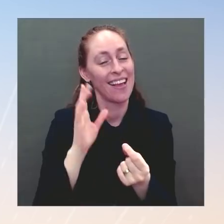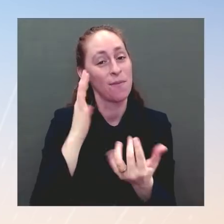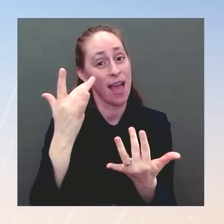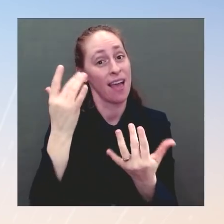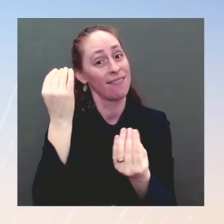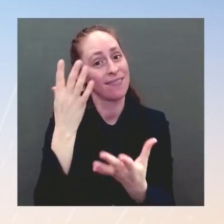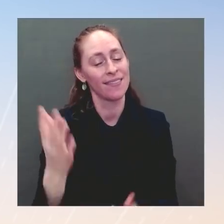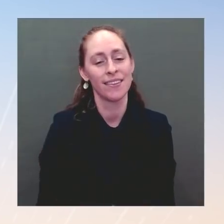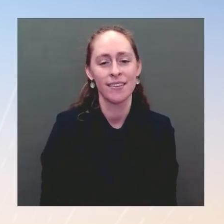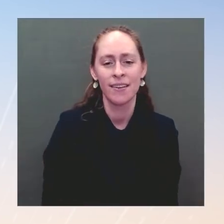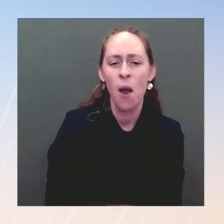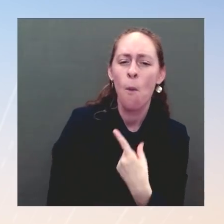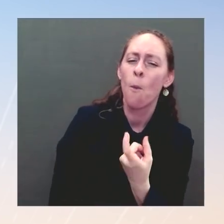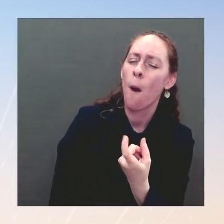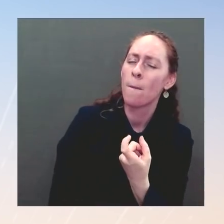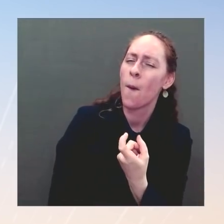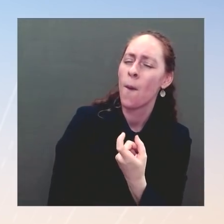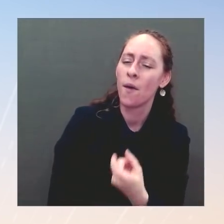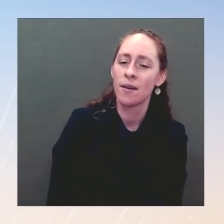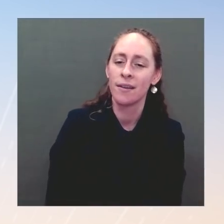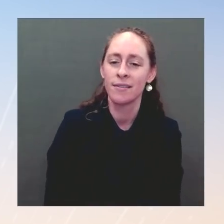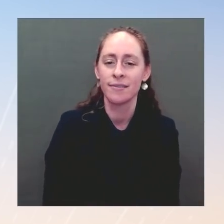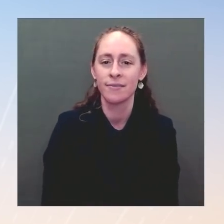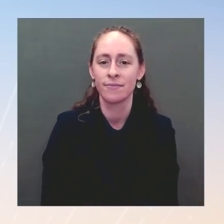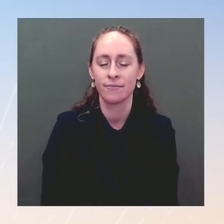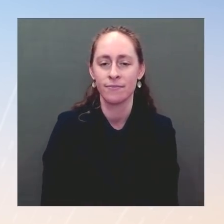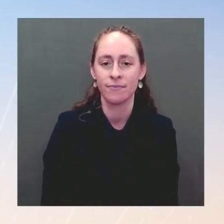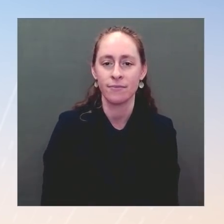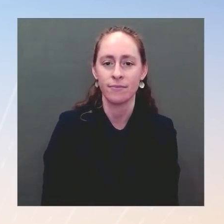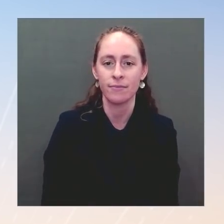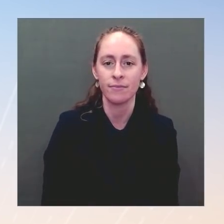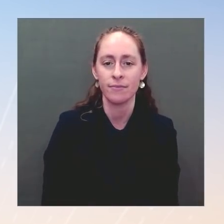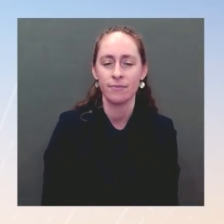has been fervrent -- fervor -- fervent -- I can't even get the word out -- saying that they will --